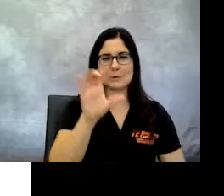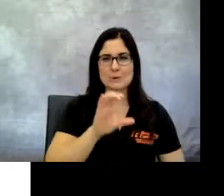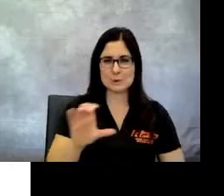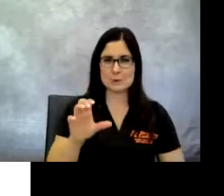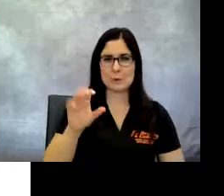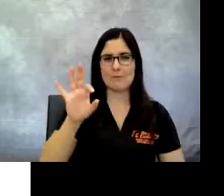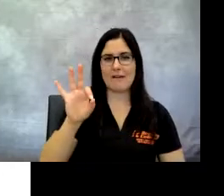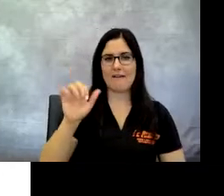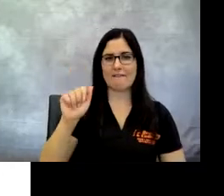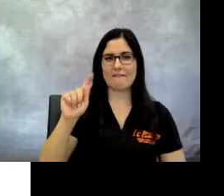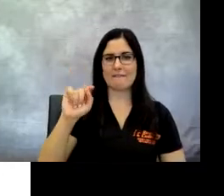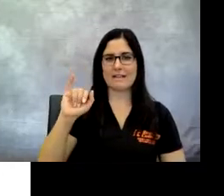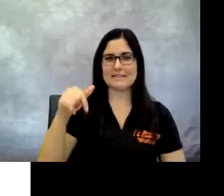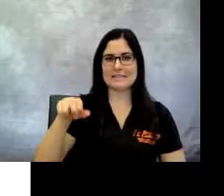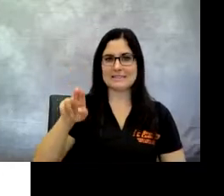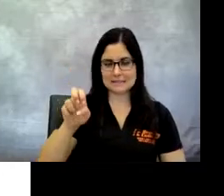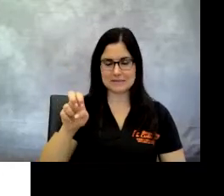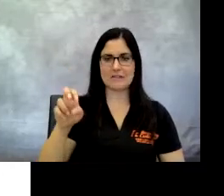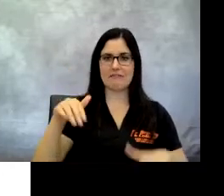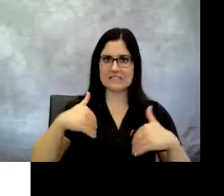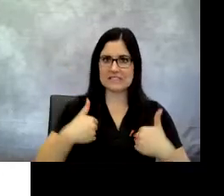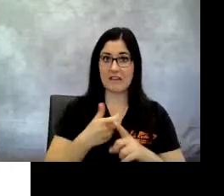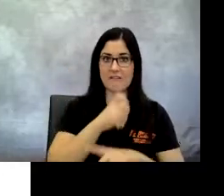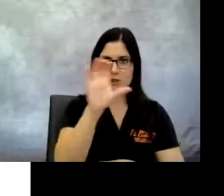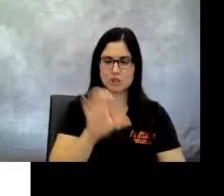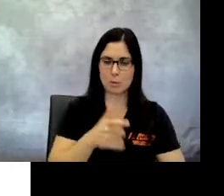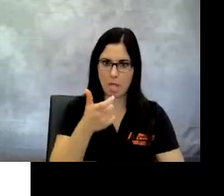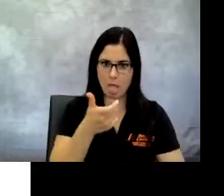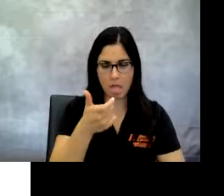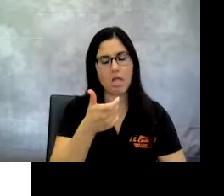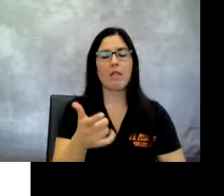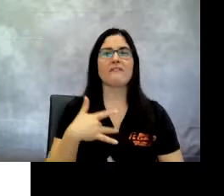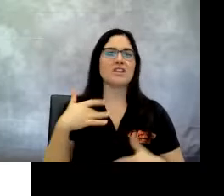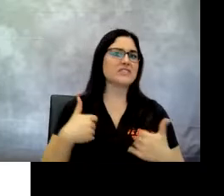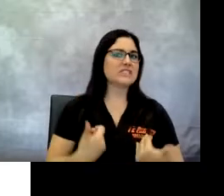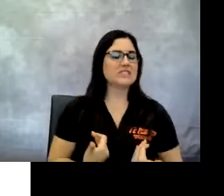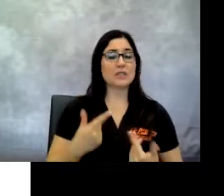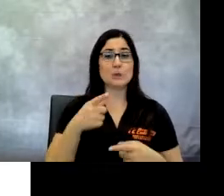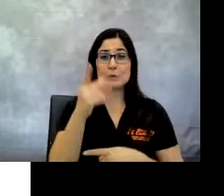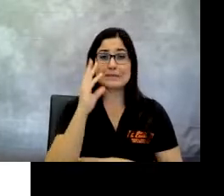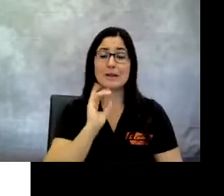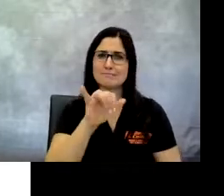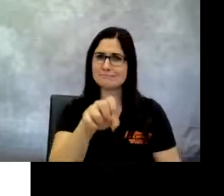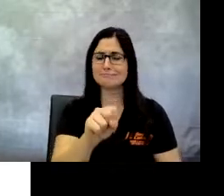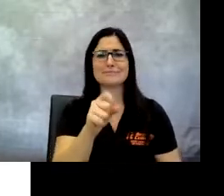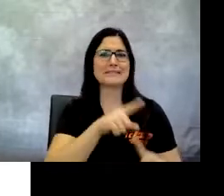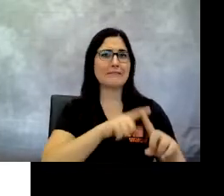We have all felt it at one point or another through through different circumstances, at different times of the.